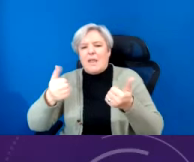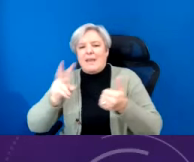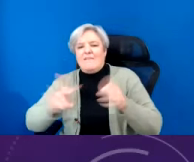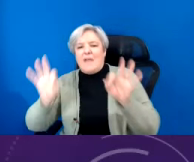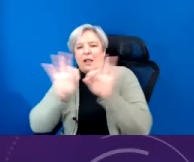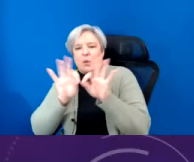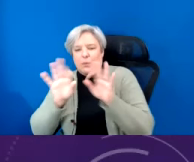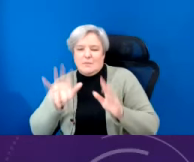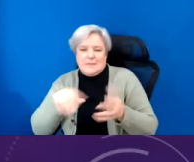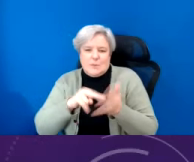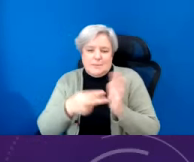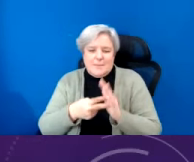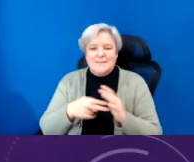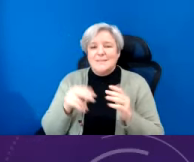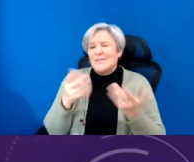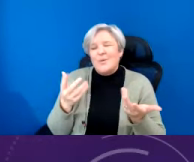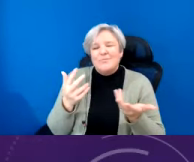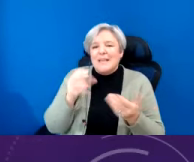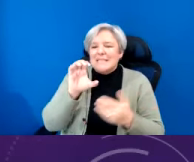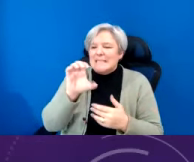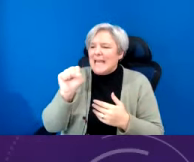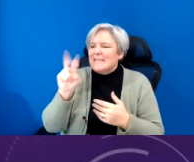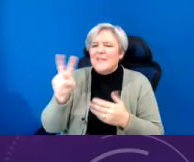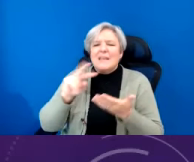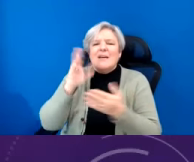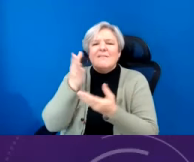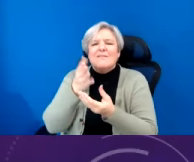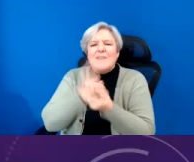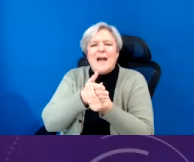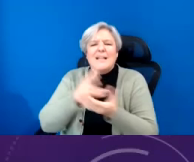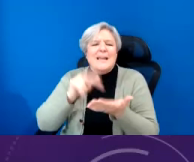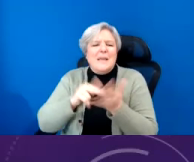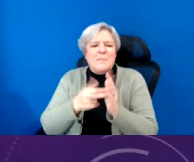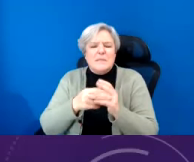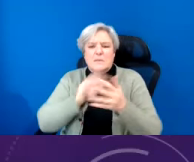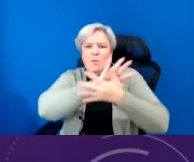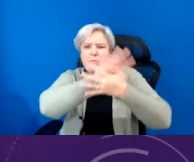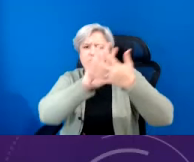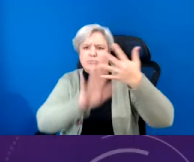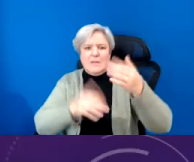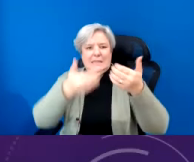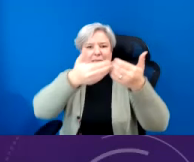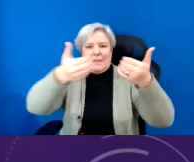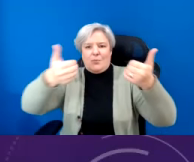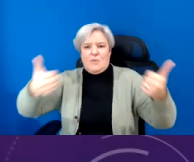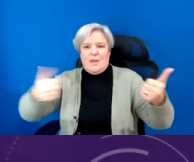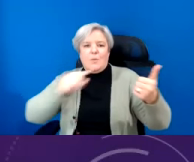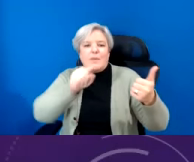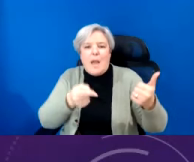And so basically what that means is it's a file with multiple fields that are separated by comma.